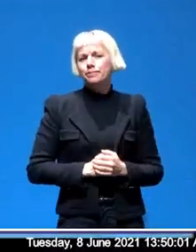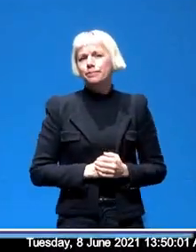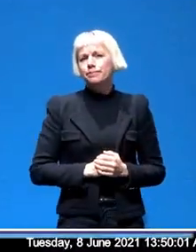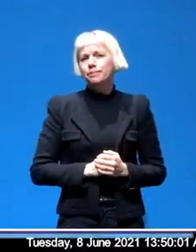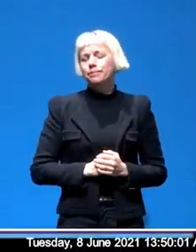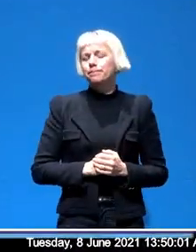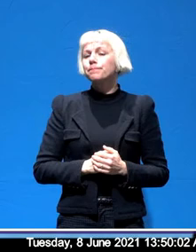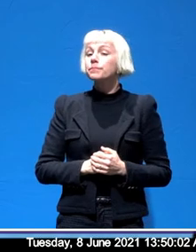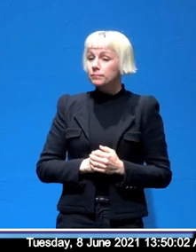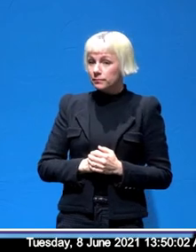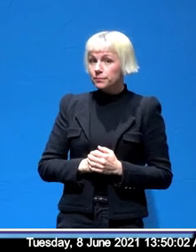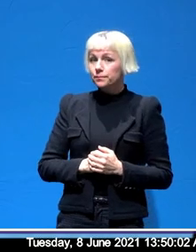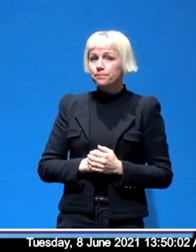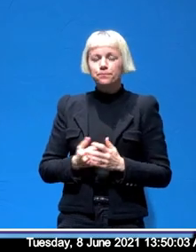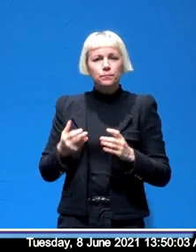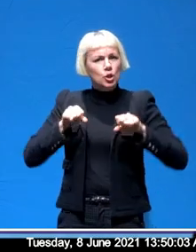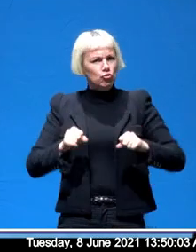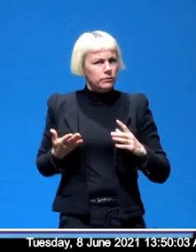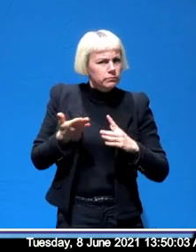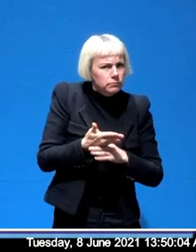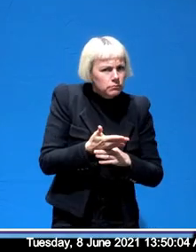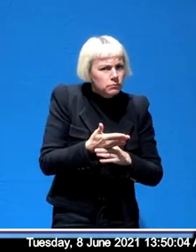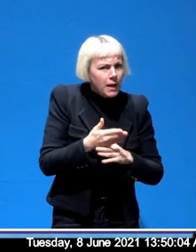Another incident that we heard about --- Sorry, what did they tell you?